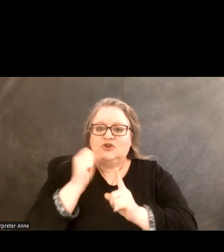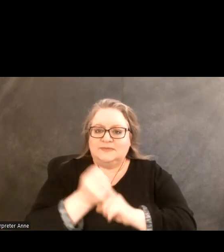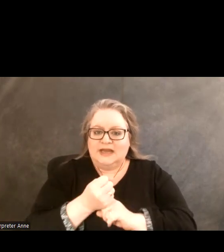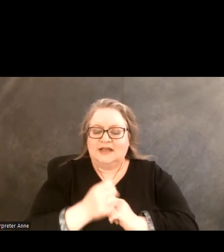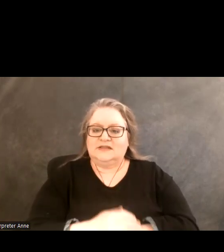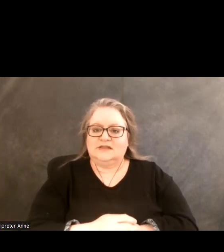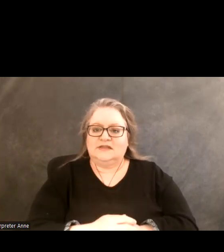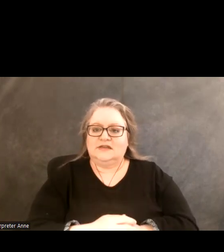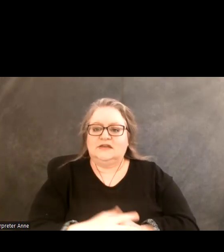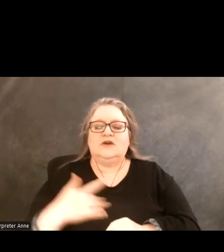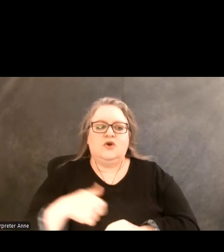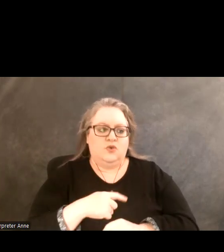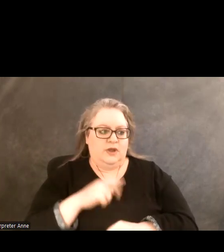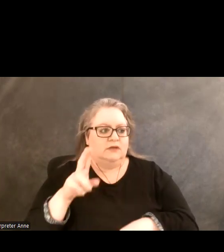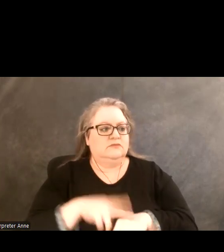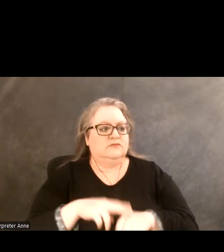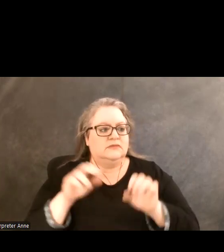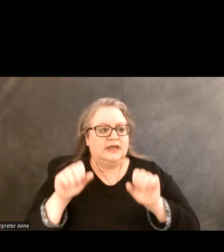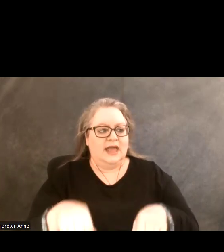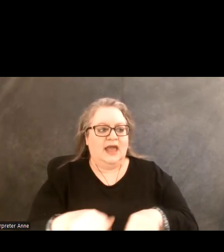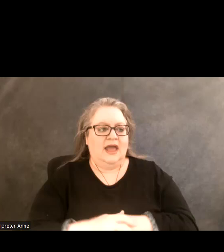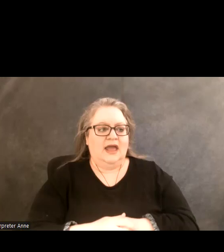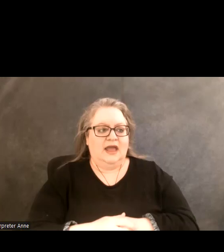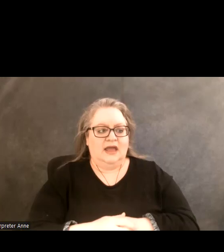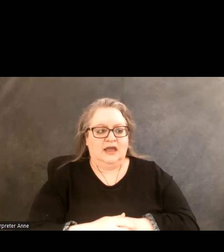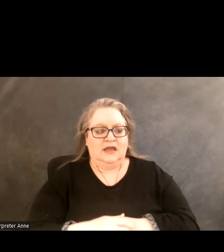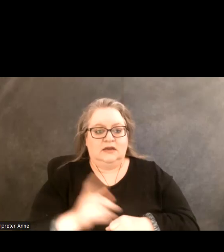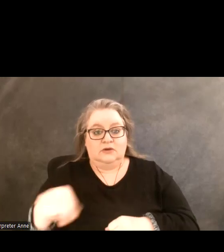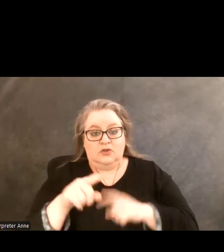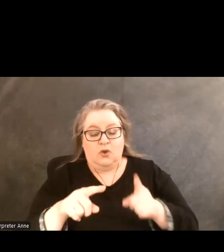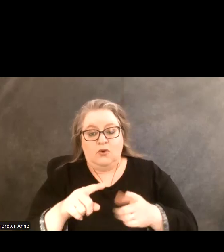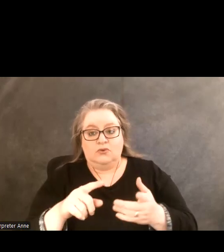We can most certainly visually describe, give visual